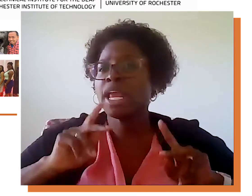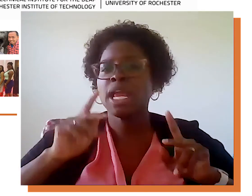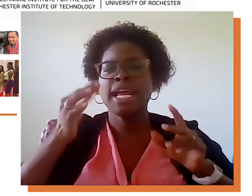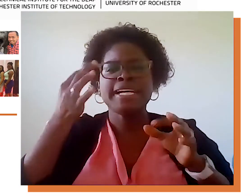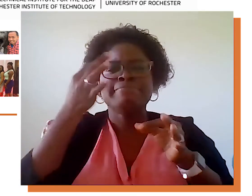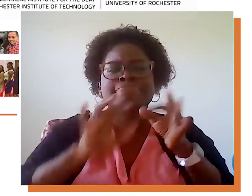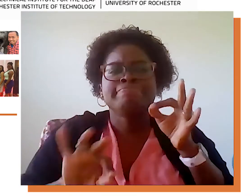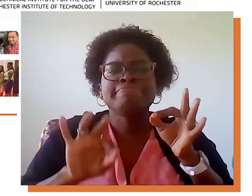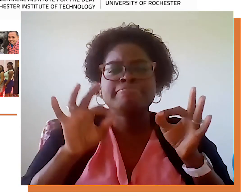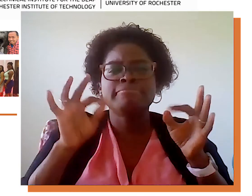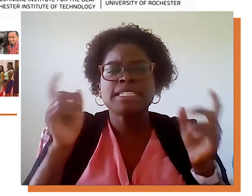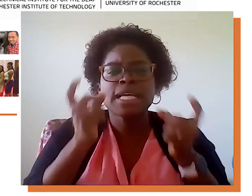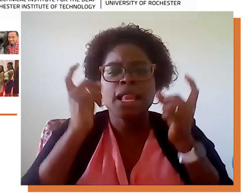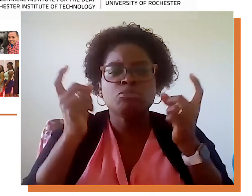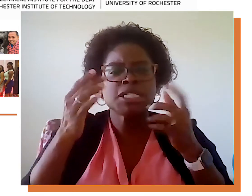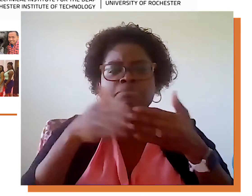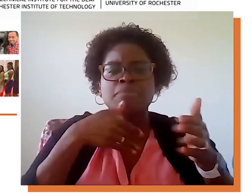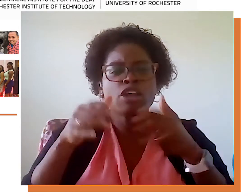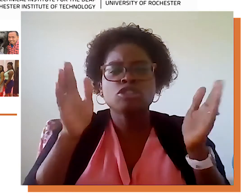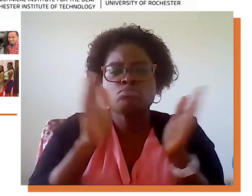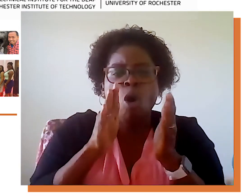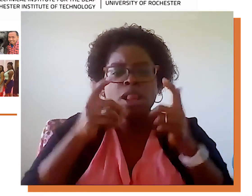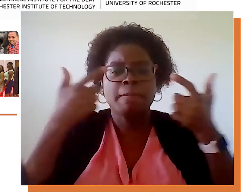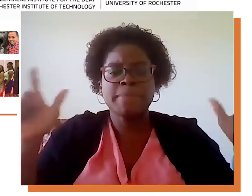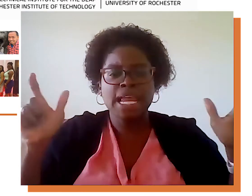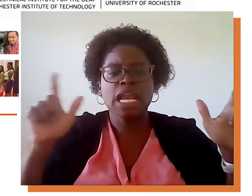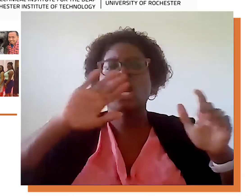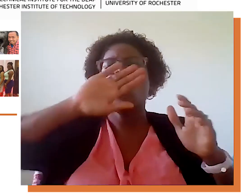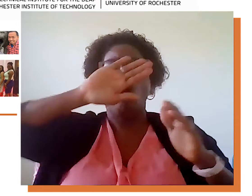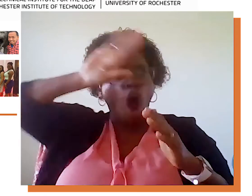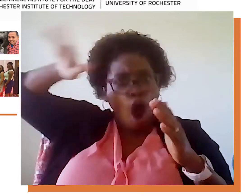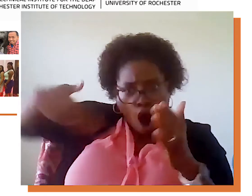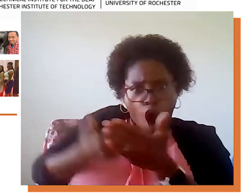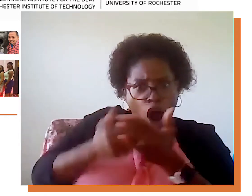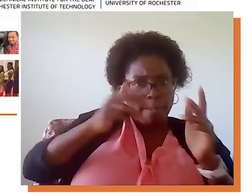For the littlest of celebrations to the biggest of celebratory events,